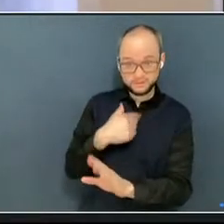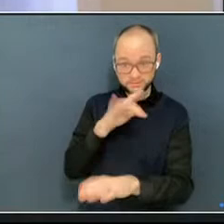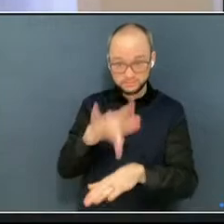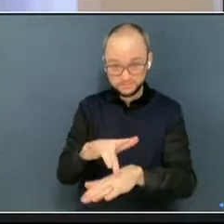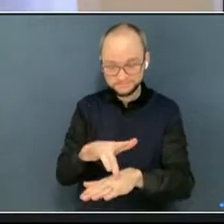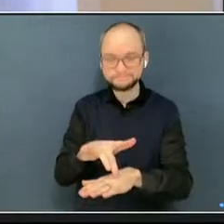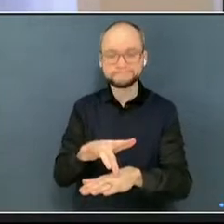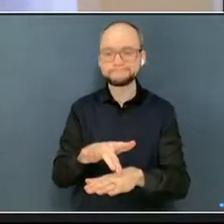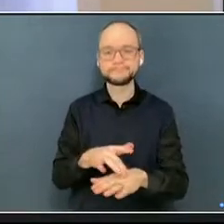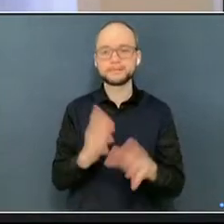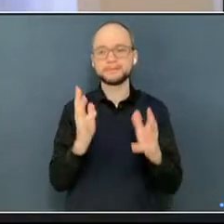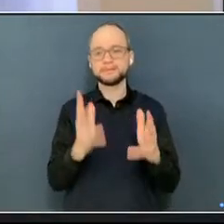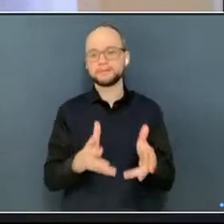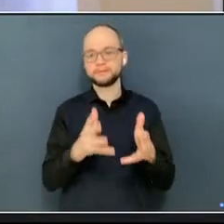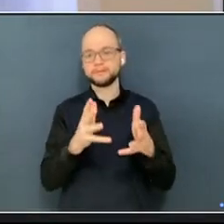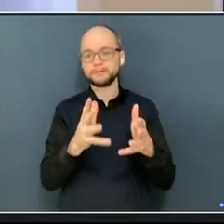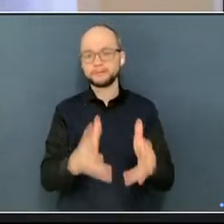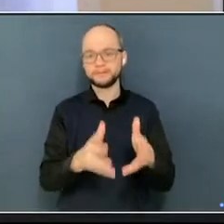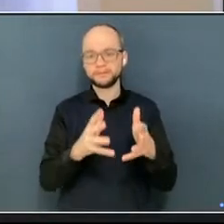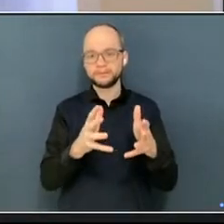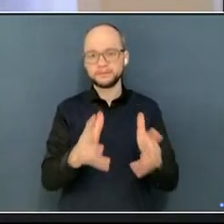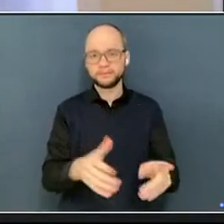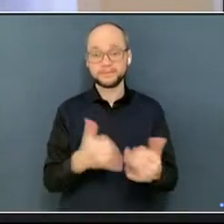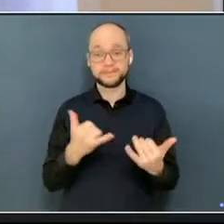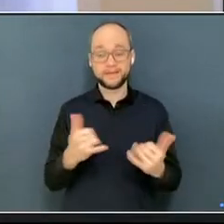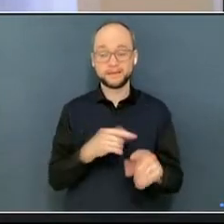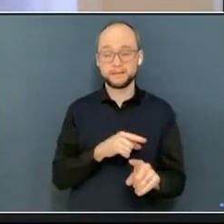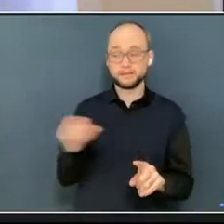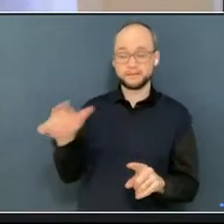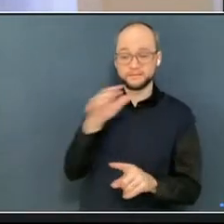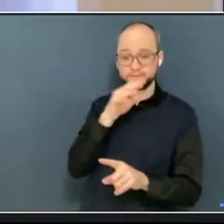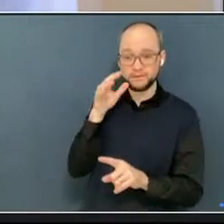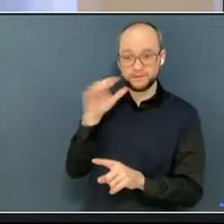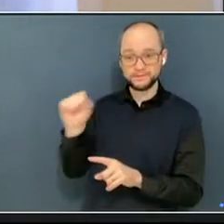That farm on Staten Island is looking better and better and it was still